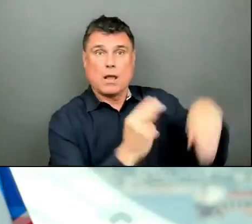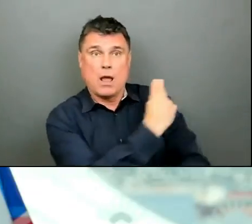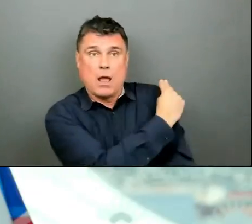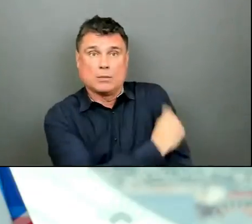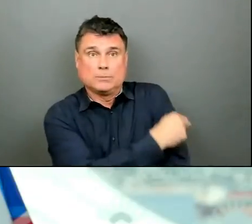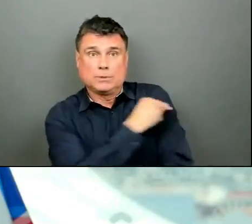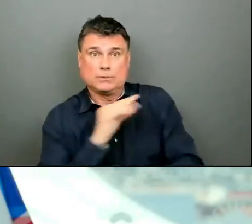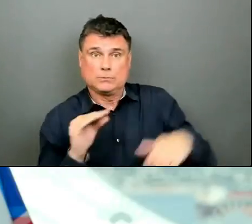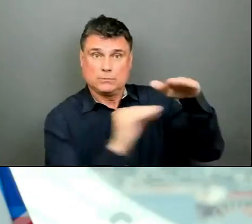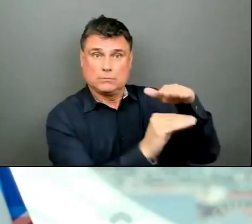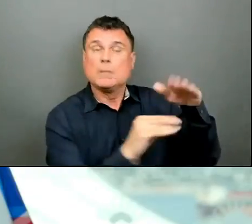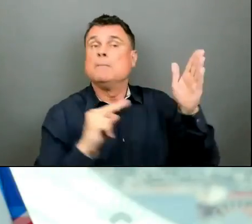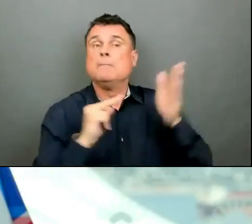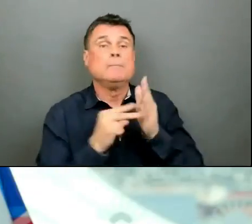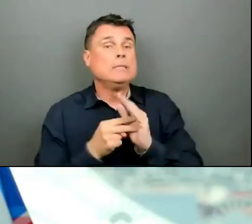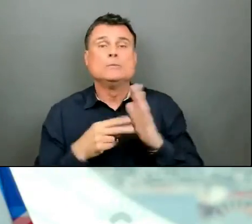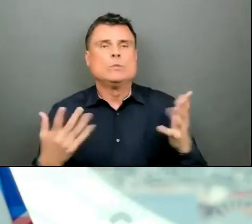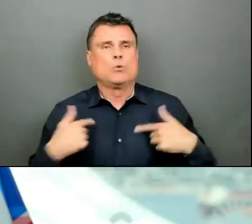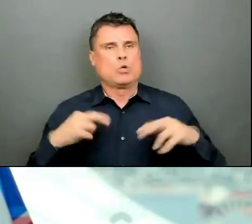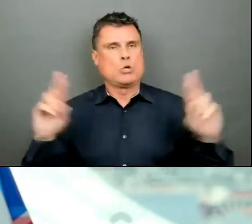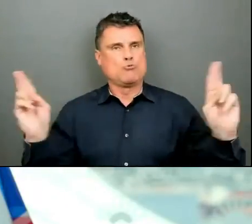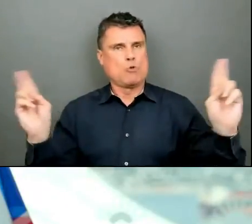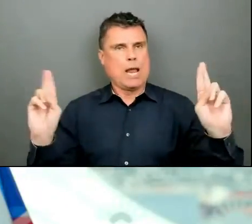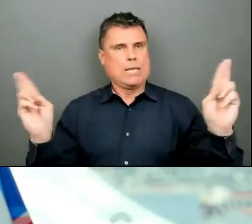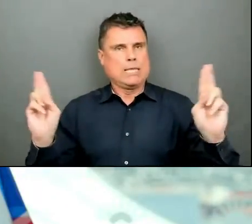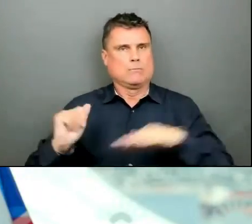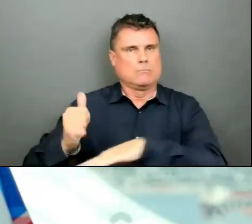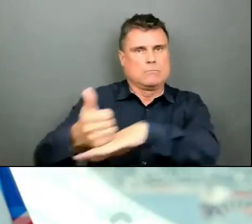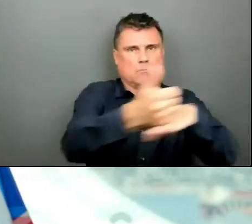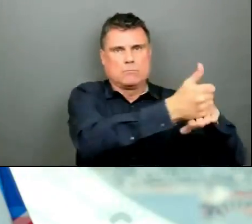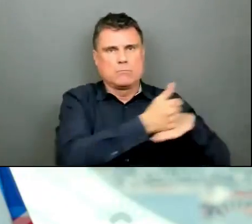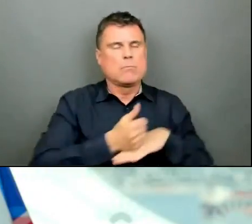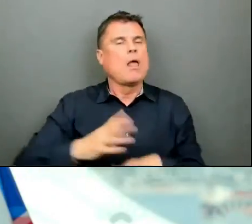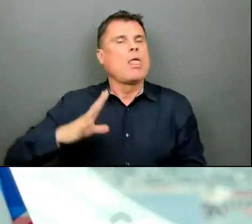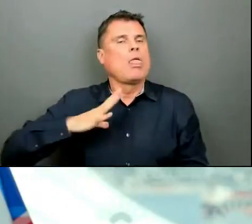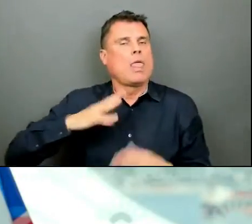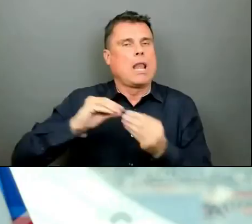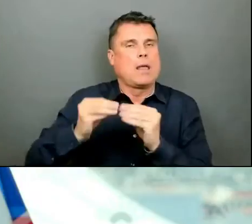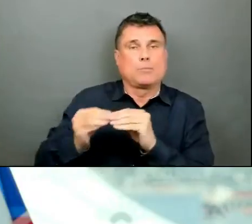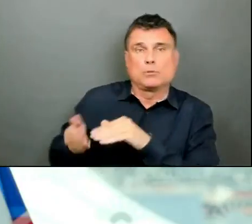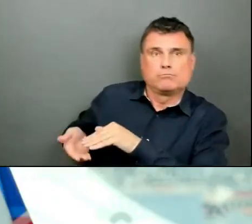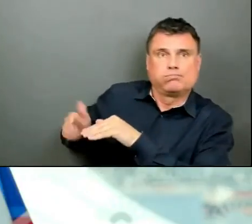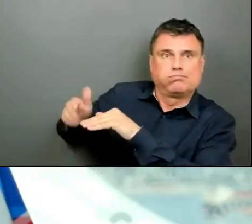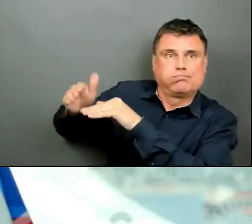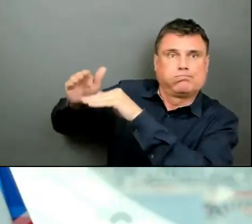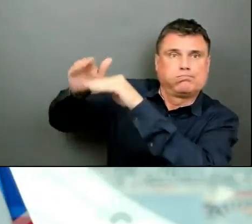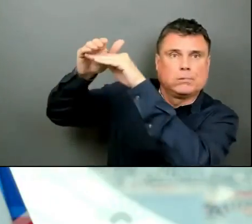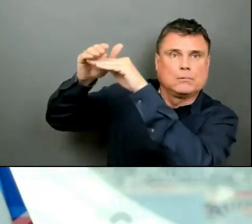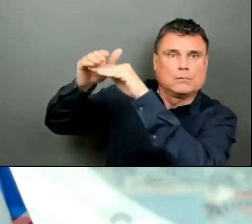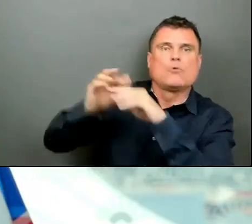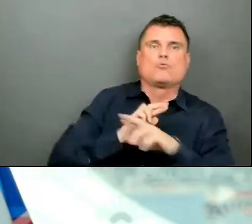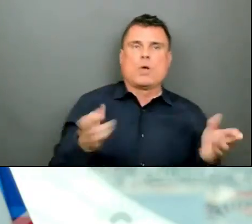should the situation -- should the rate of hospitalization continue to increase substantially. All of those things are in